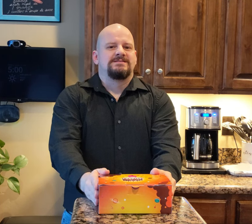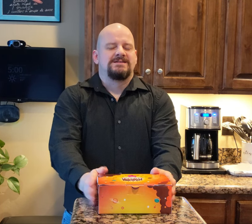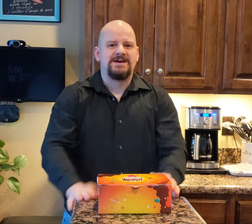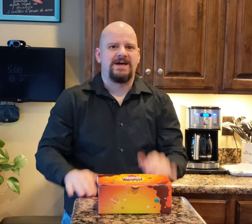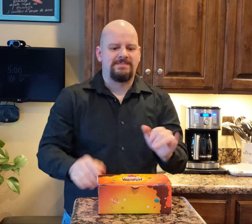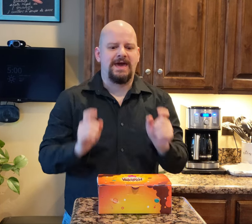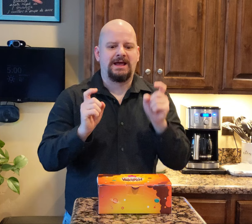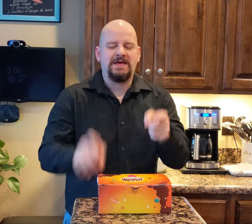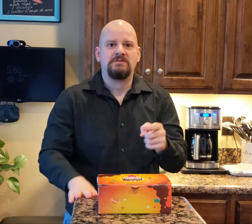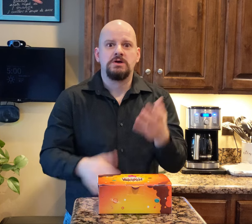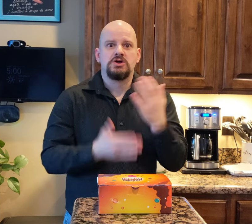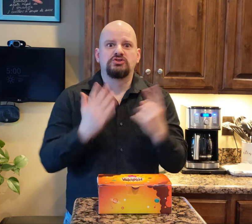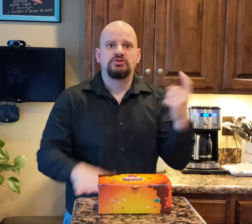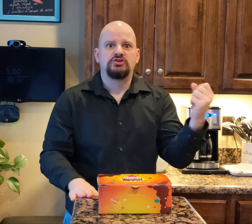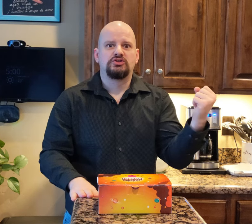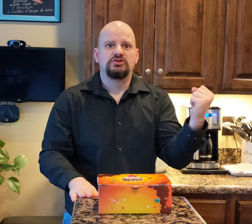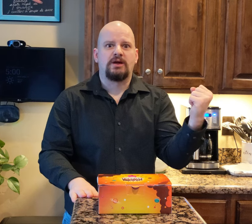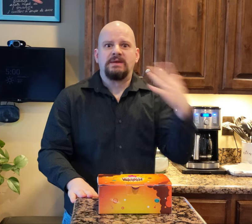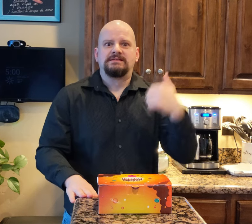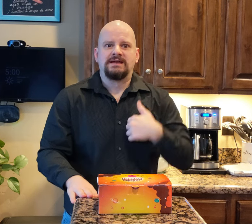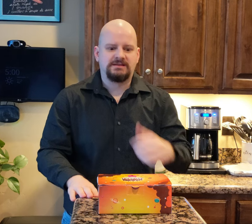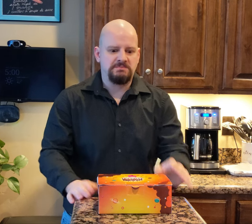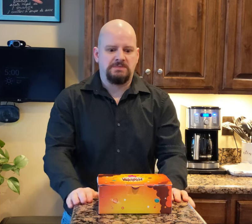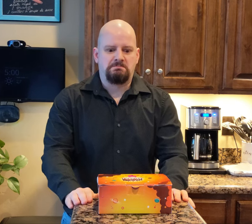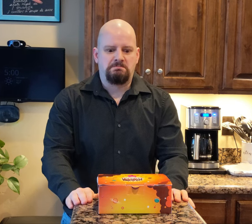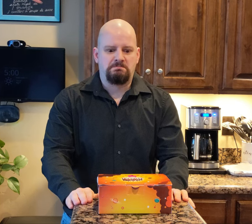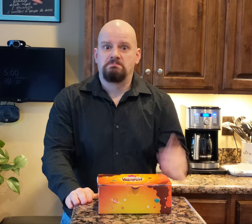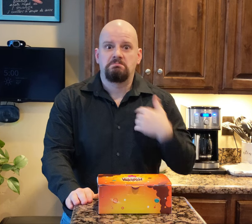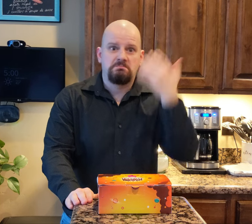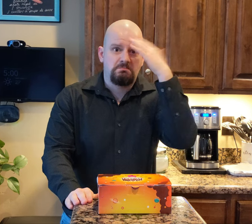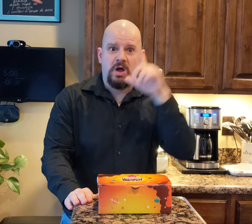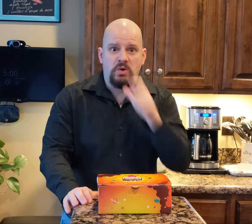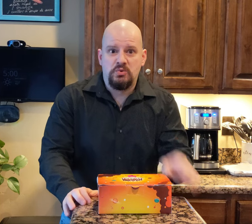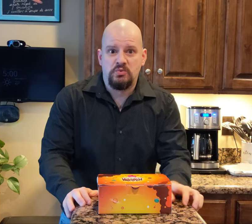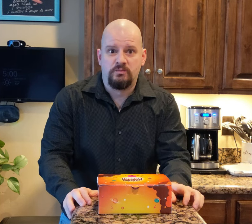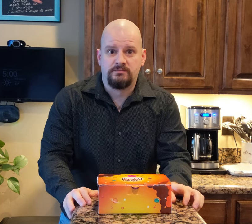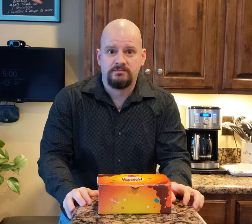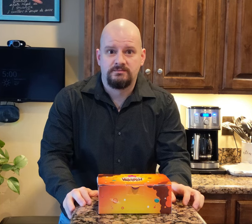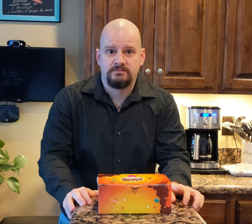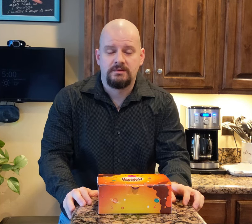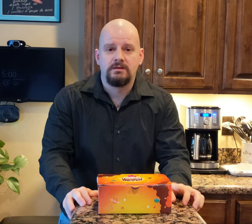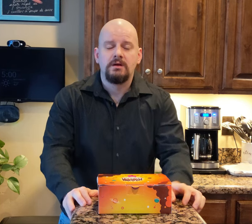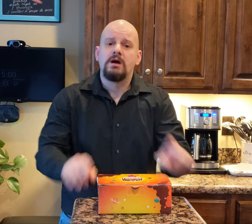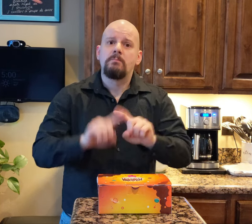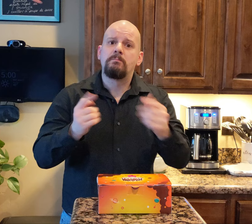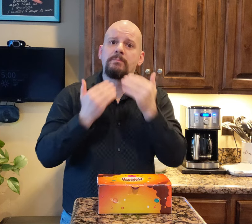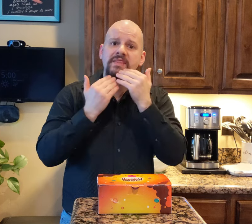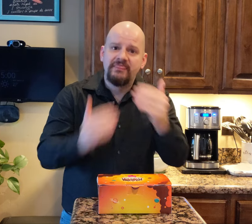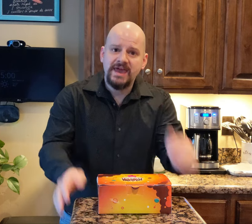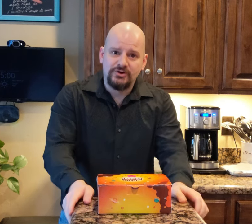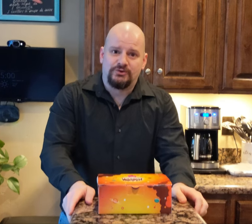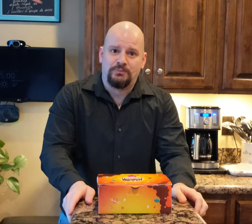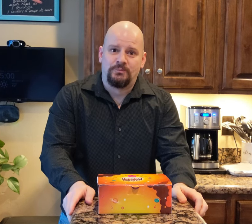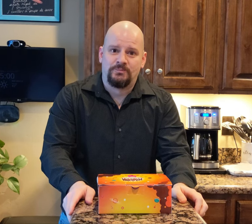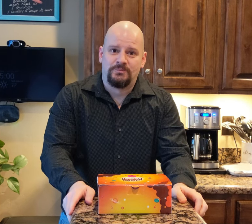Someone sent this to me and I don't know who did but thank you!